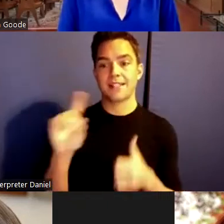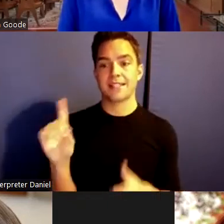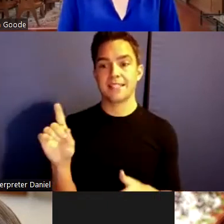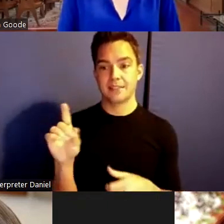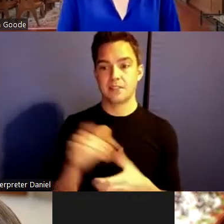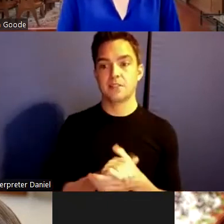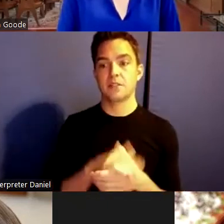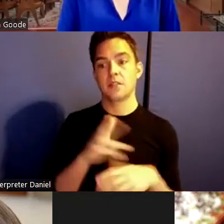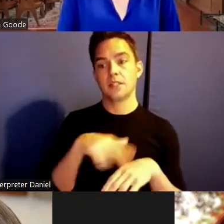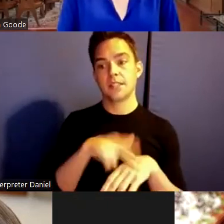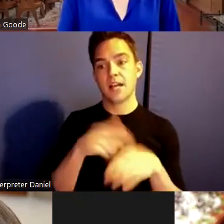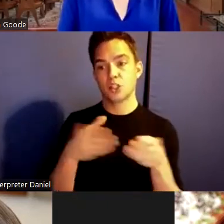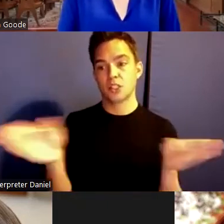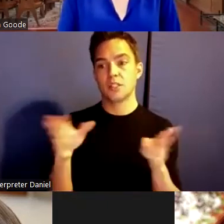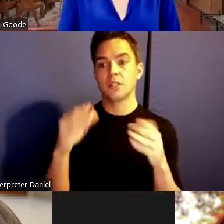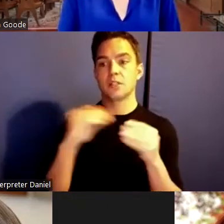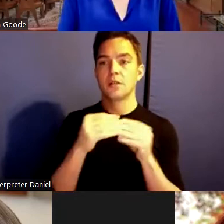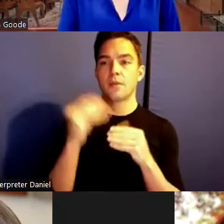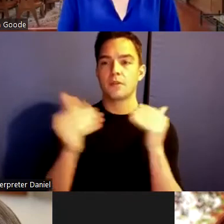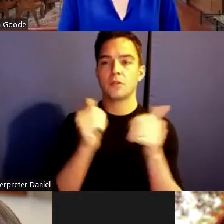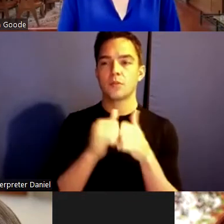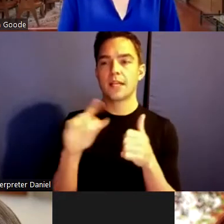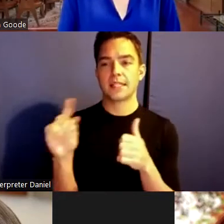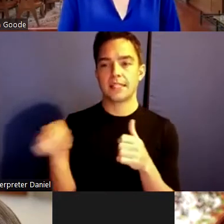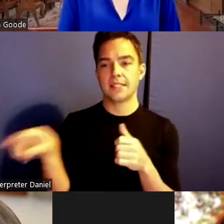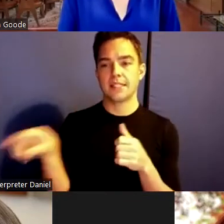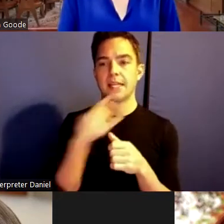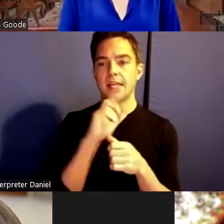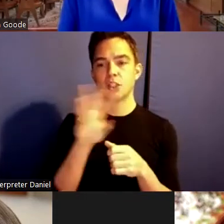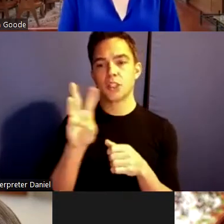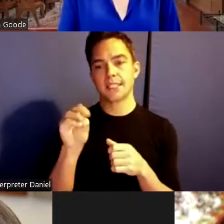Nationally, the number of adults with IDD at age 60 and older is